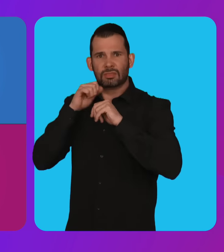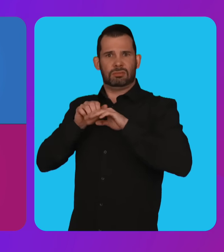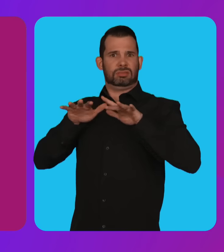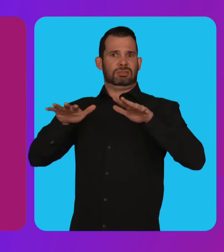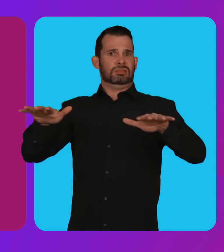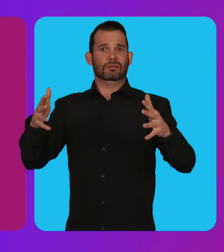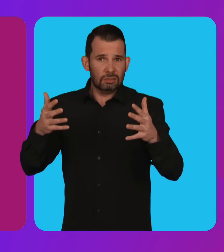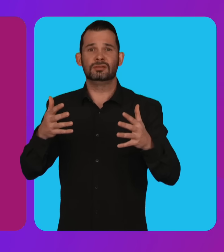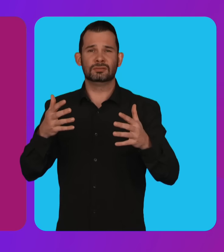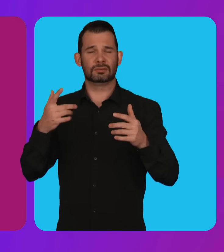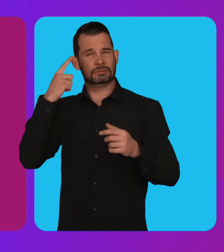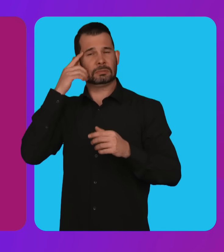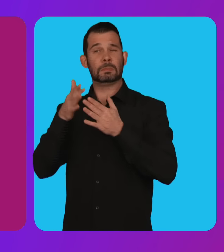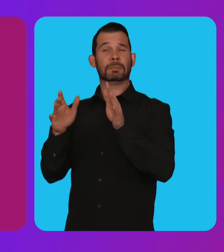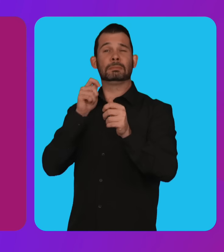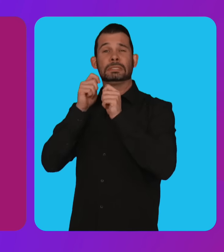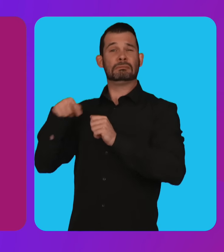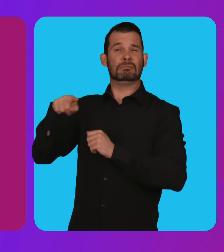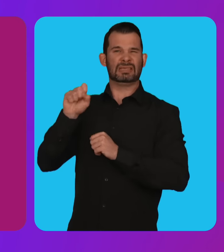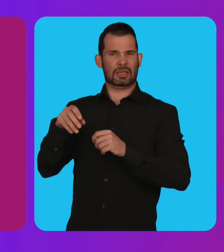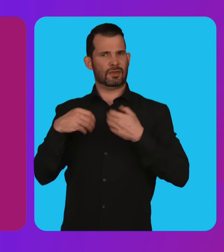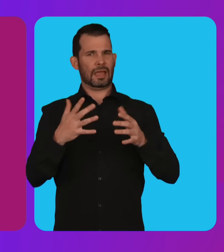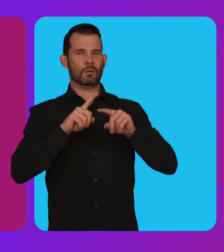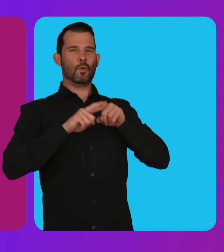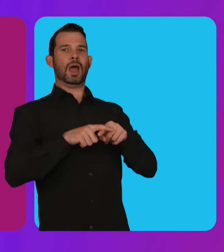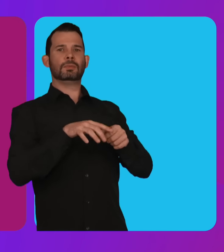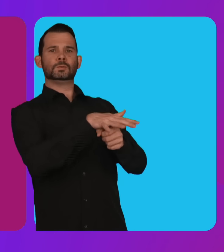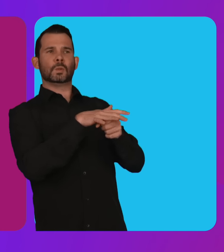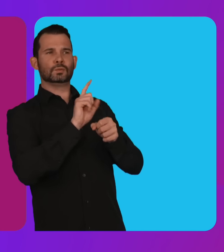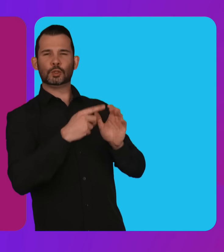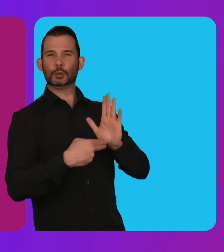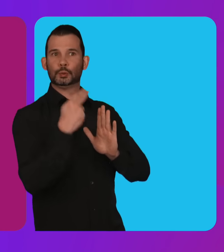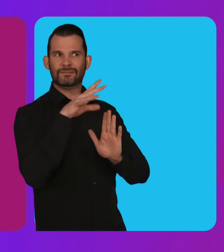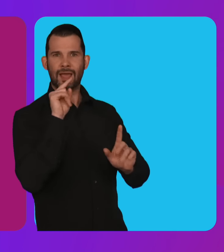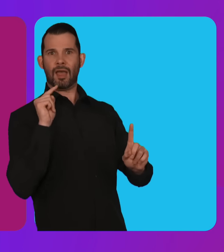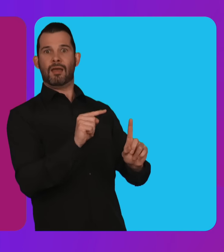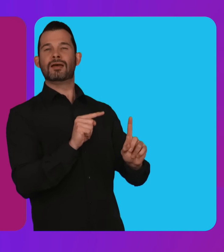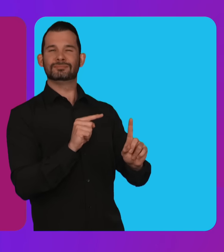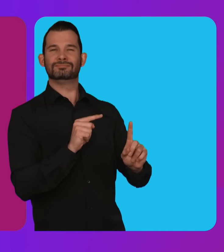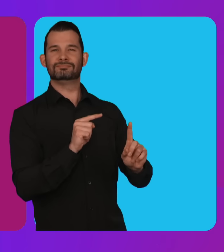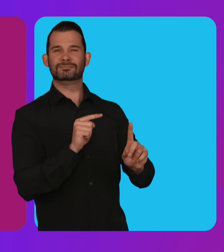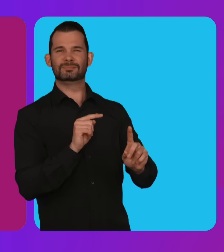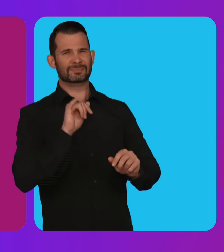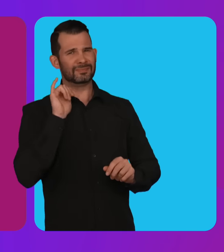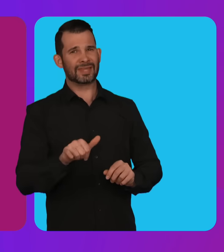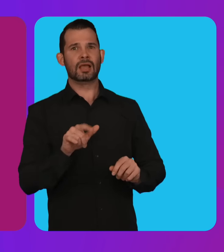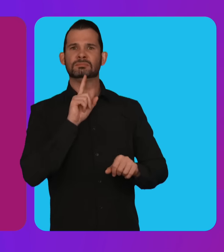I think public media can provide a reliable source for the truth.